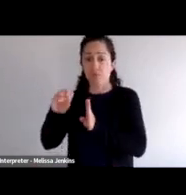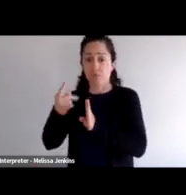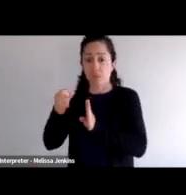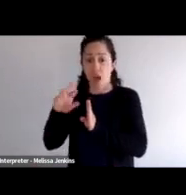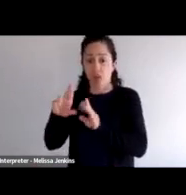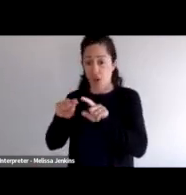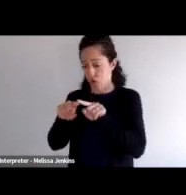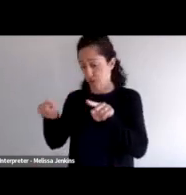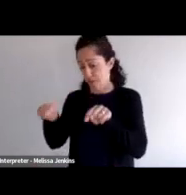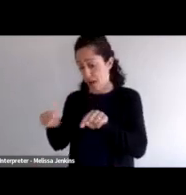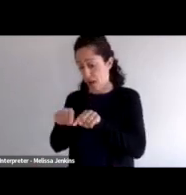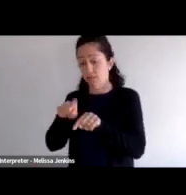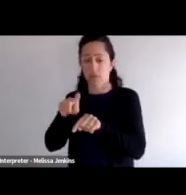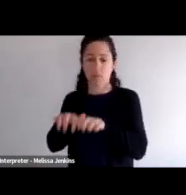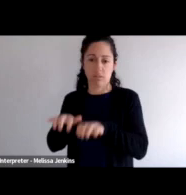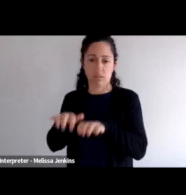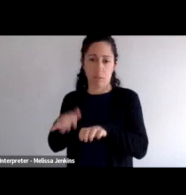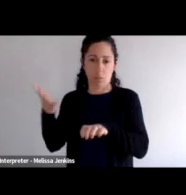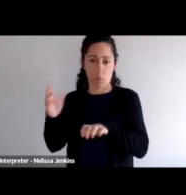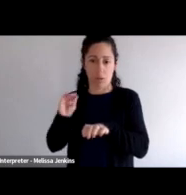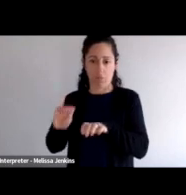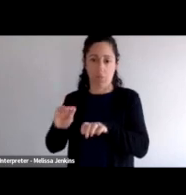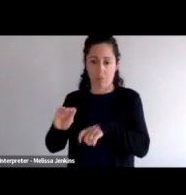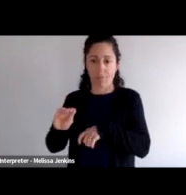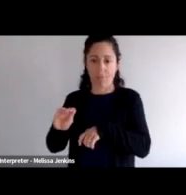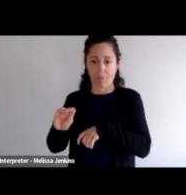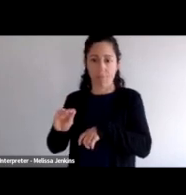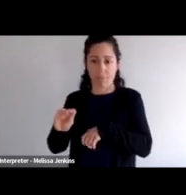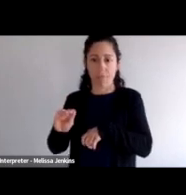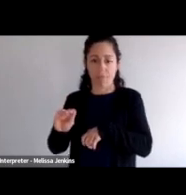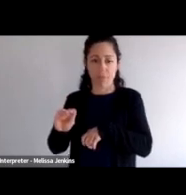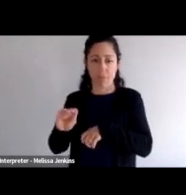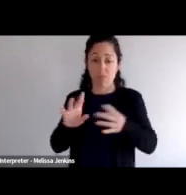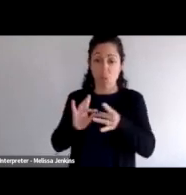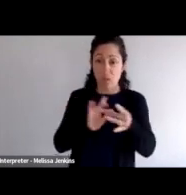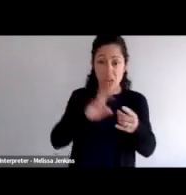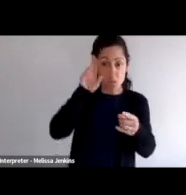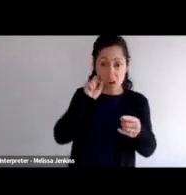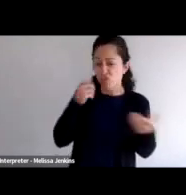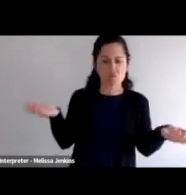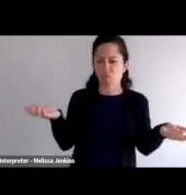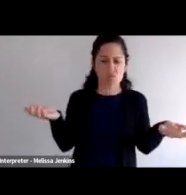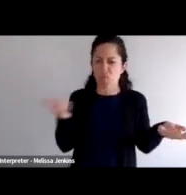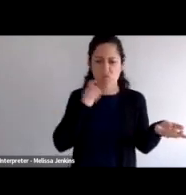type in what that disease is it doesn't have to be related to Usher. We want to know everything about